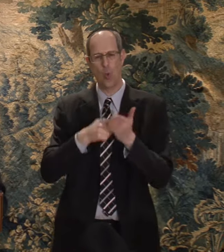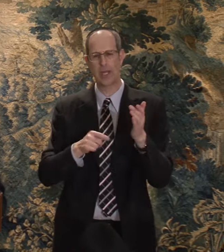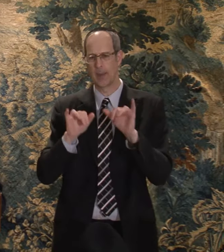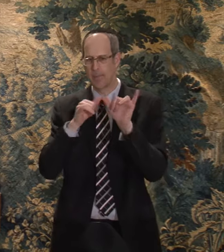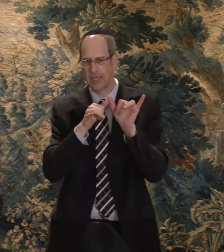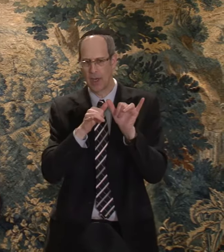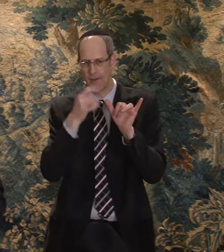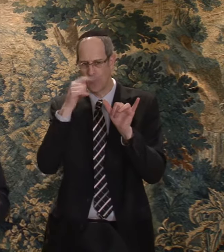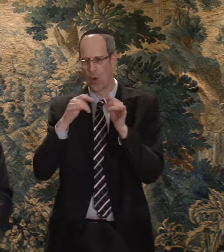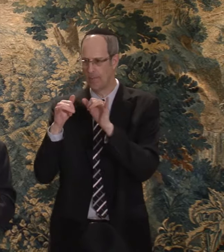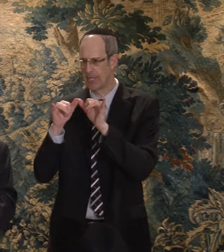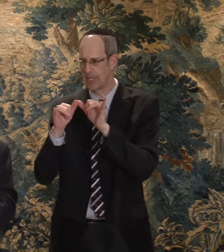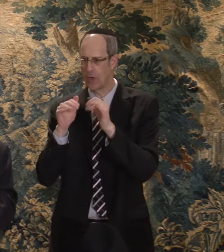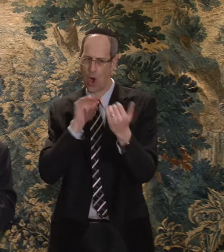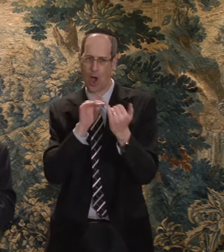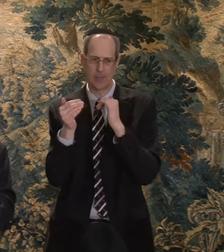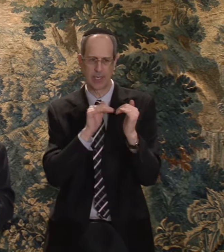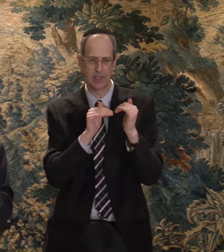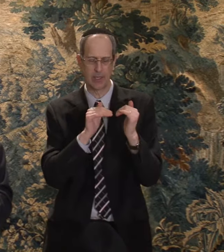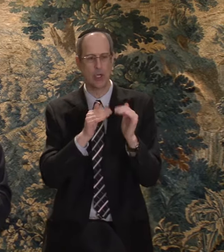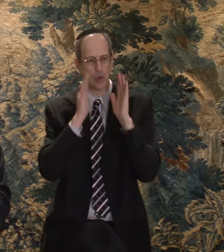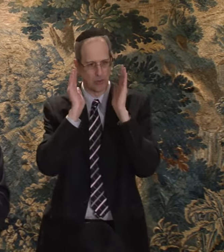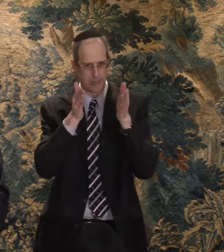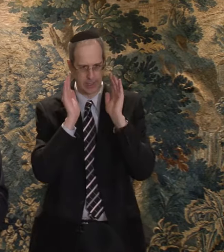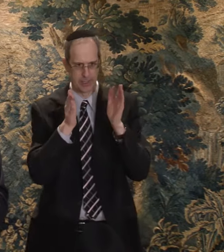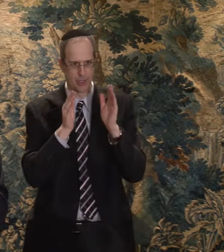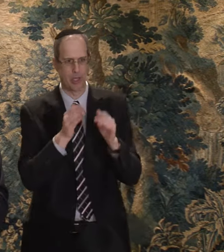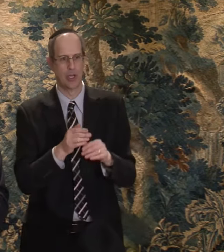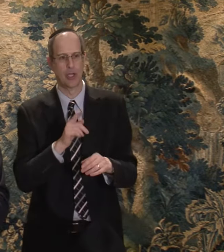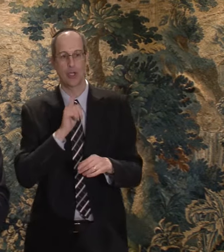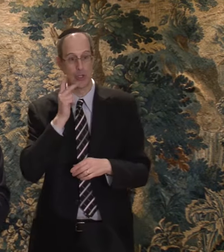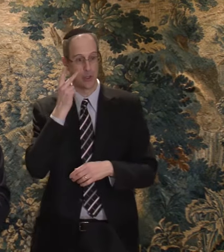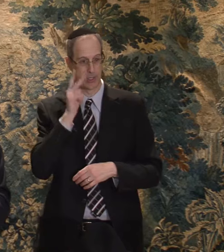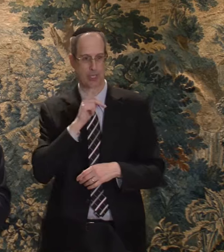finally I found something listen to this and you'll see how true it is the morale